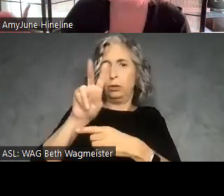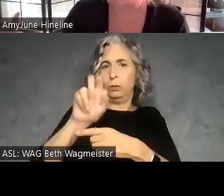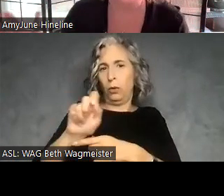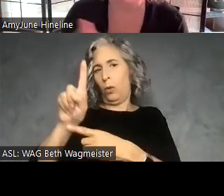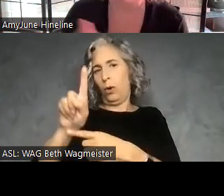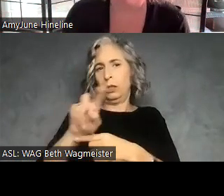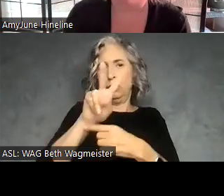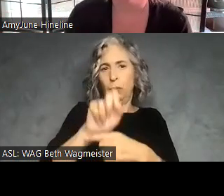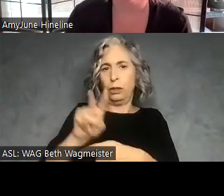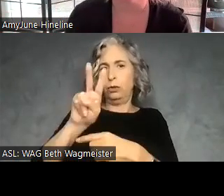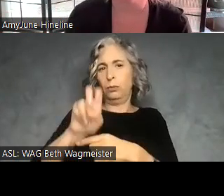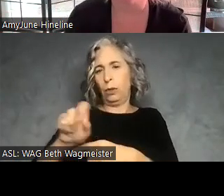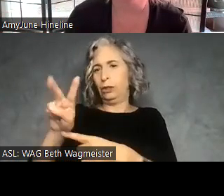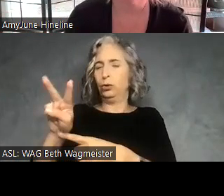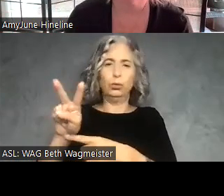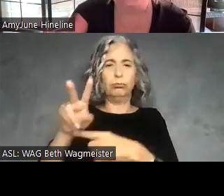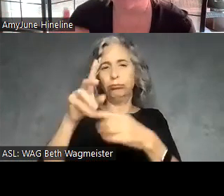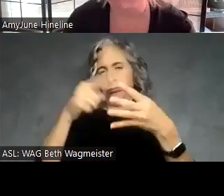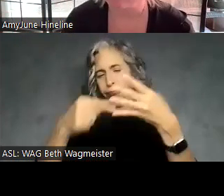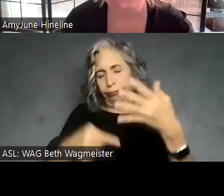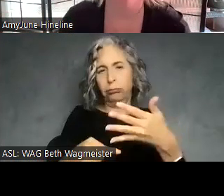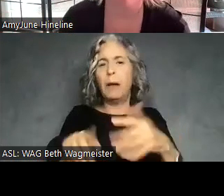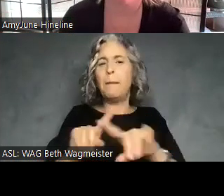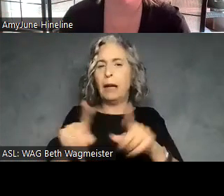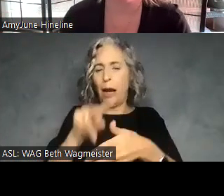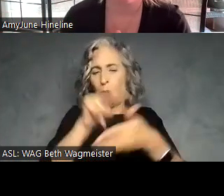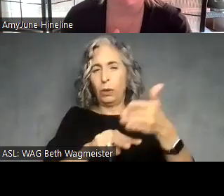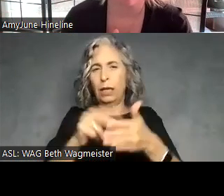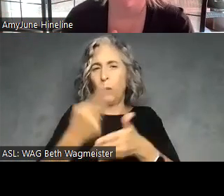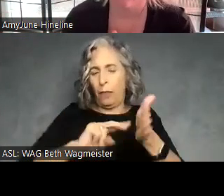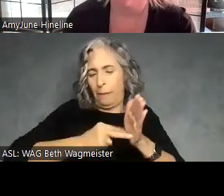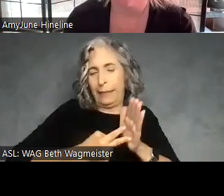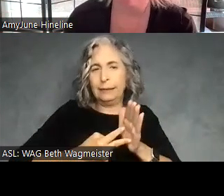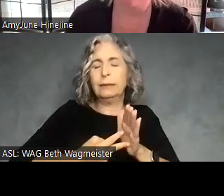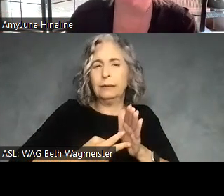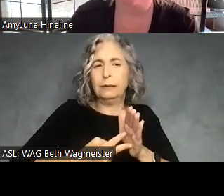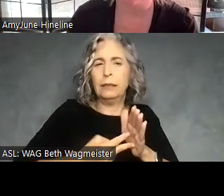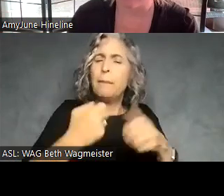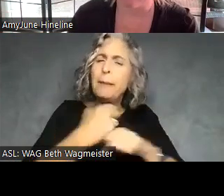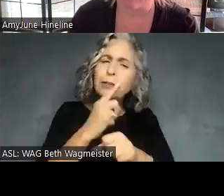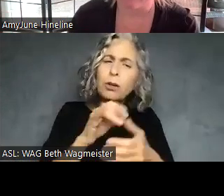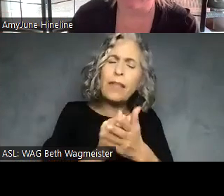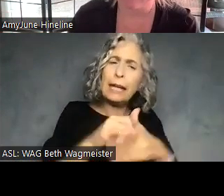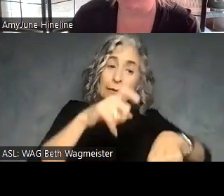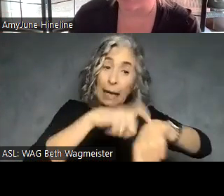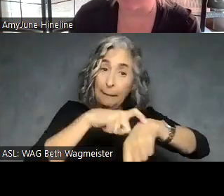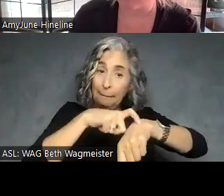we want to have enough time. We want to provide our users with enough time to finish their tasks.